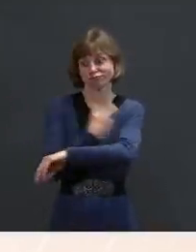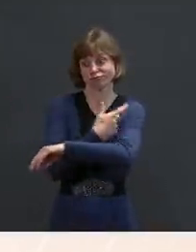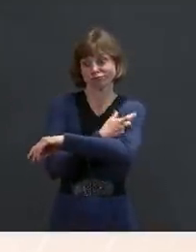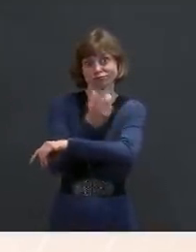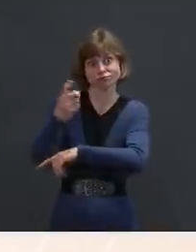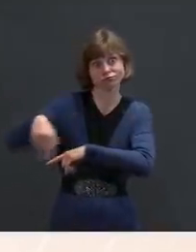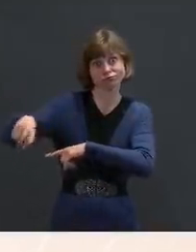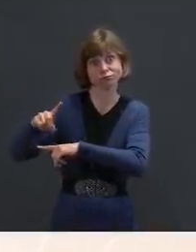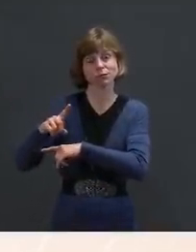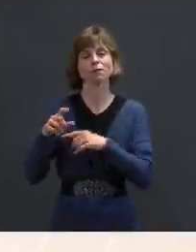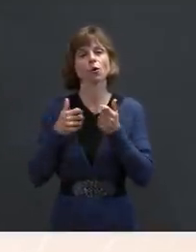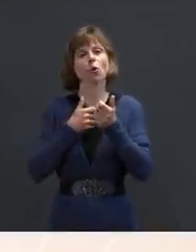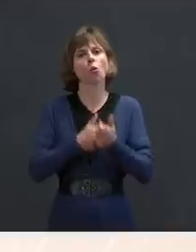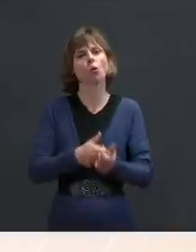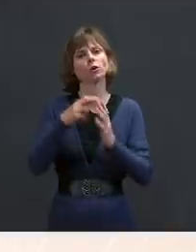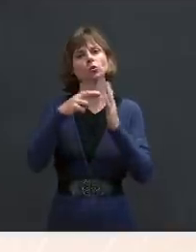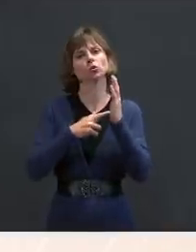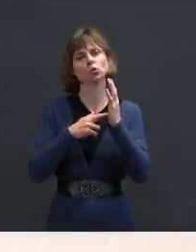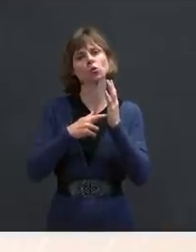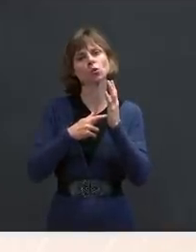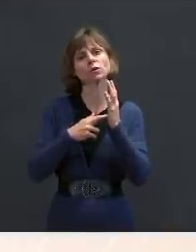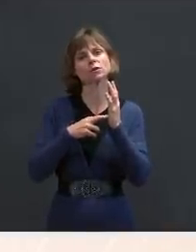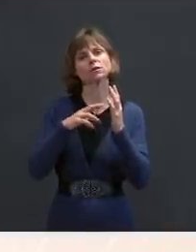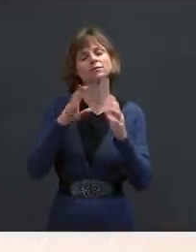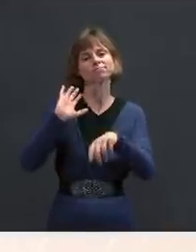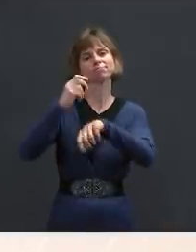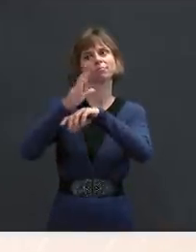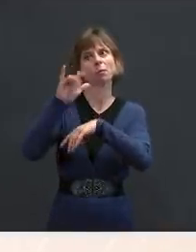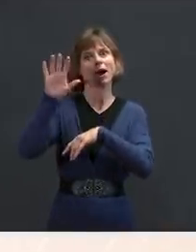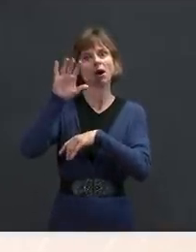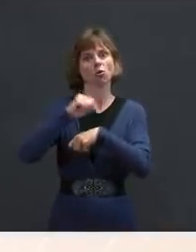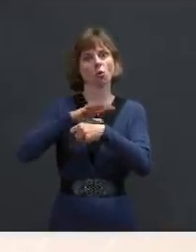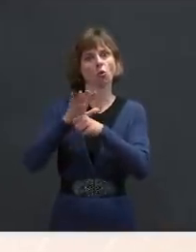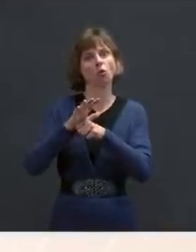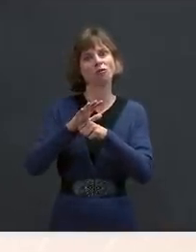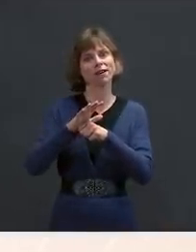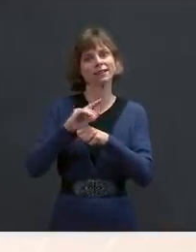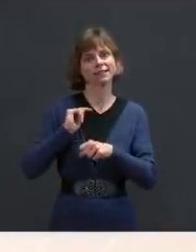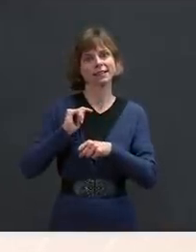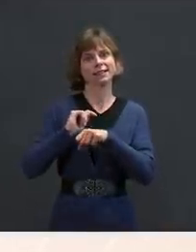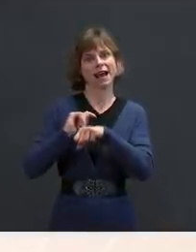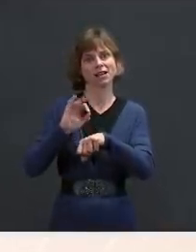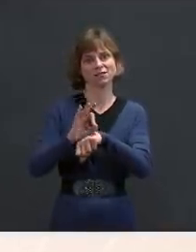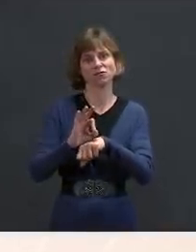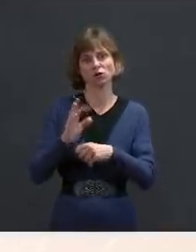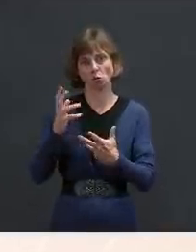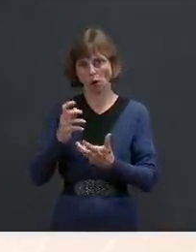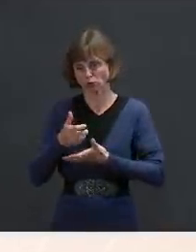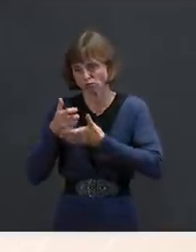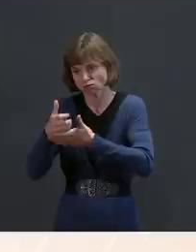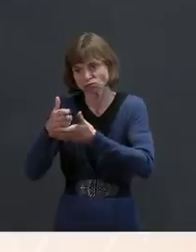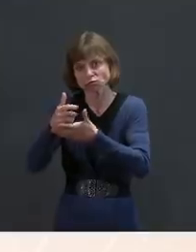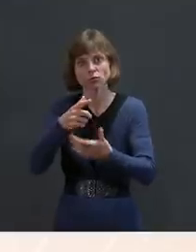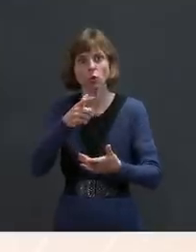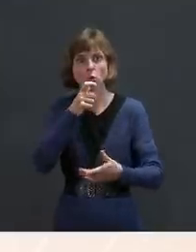by the COVID-19 task force, to address the needs of frontline personnel throughout the federal government.